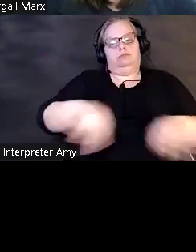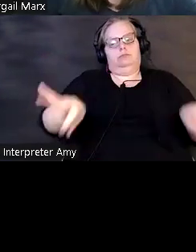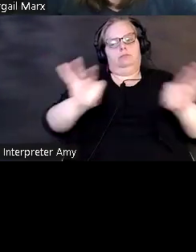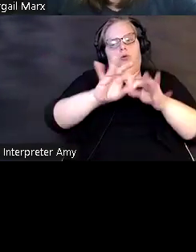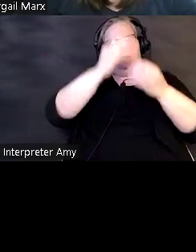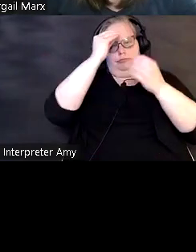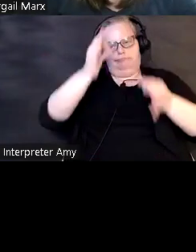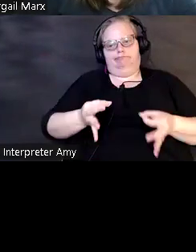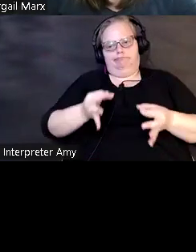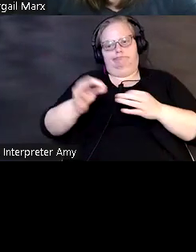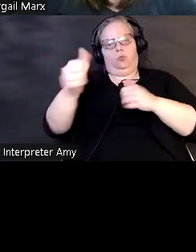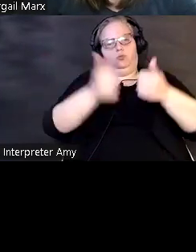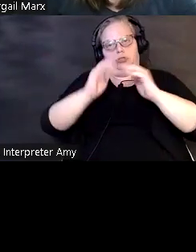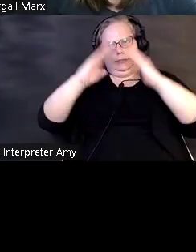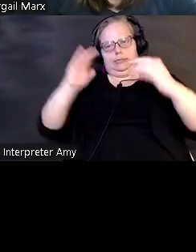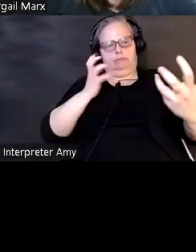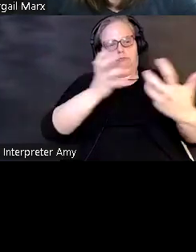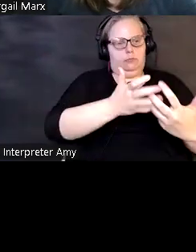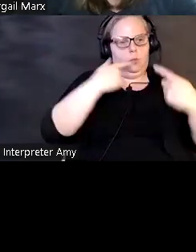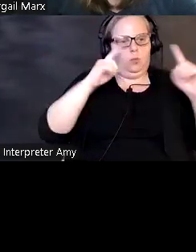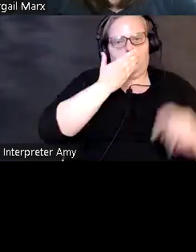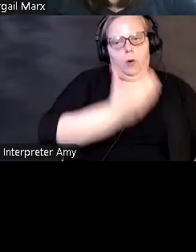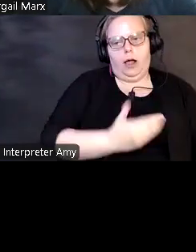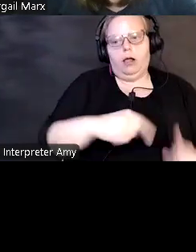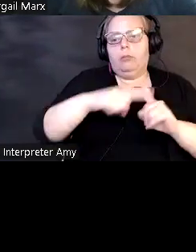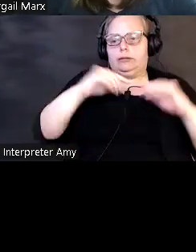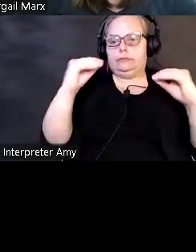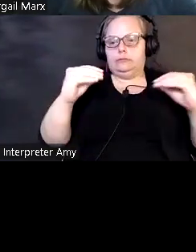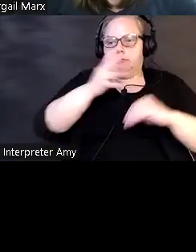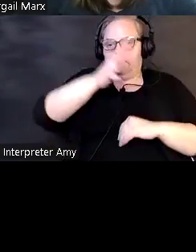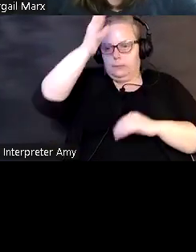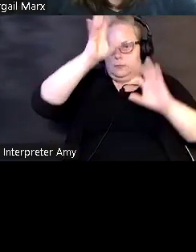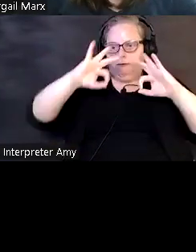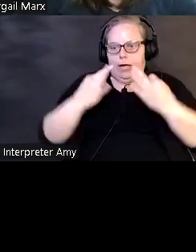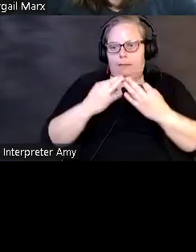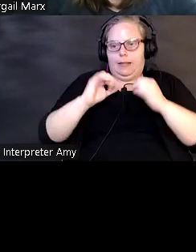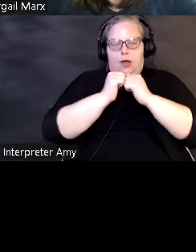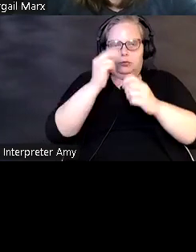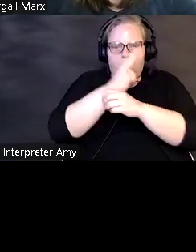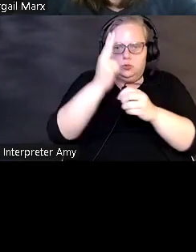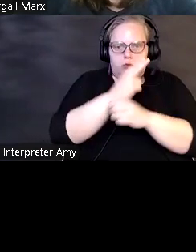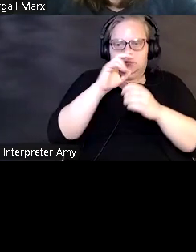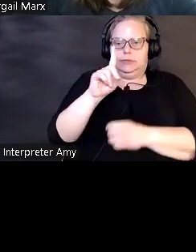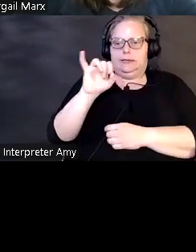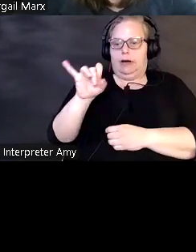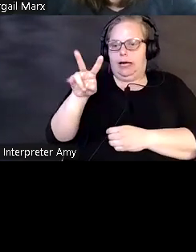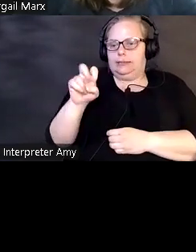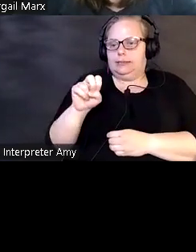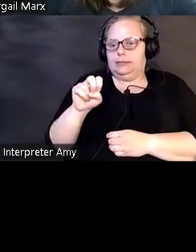And then teaching them how to use that system across their environments with different partners, because getting -- as Jennifer said at the beginning, getting the tools